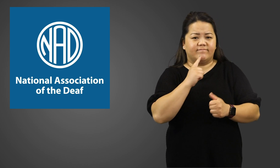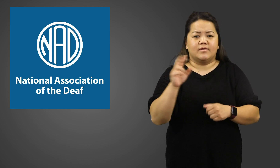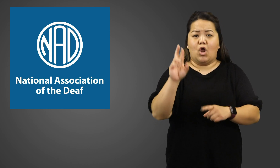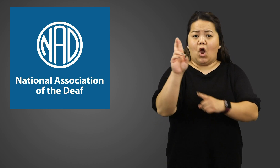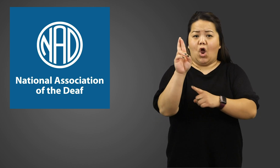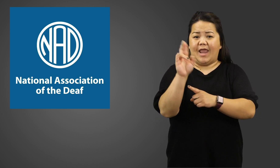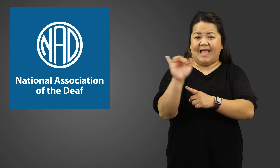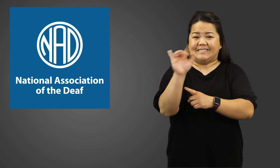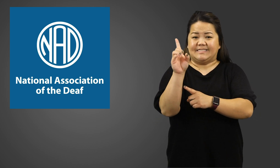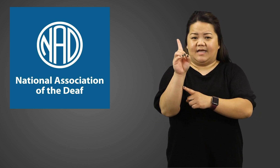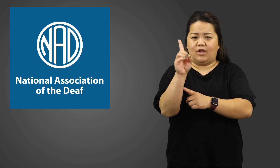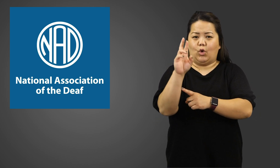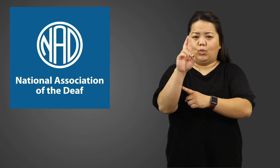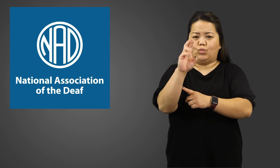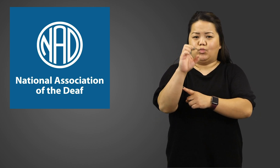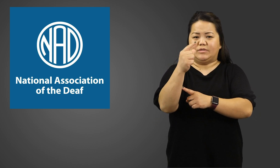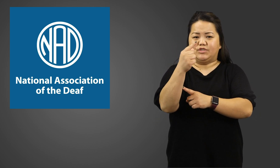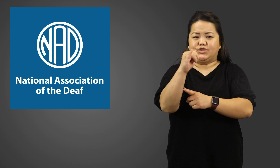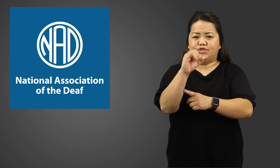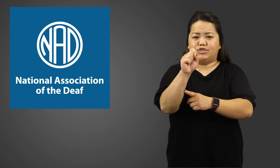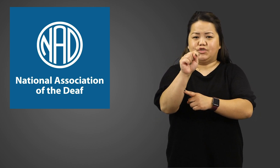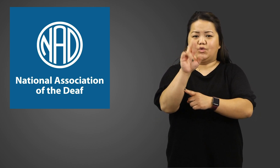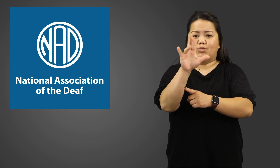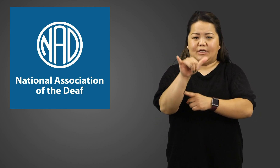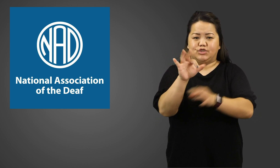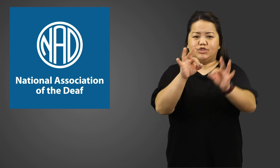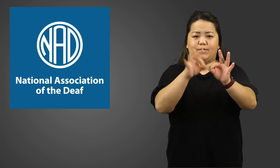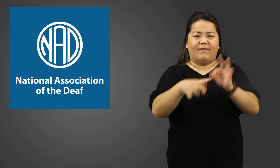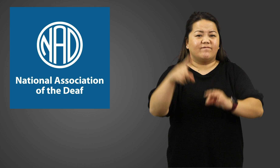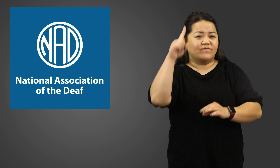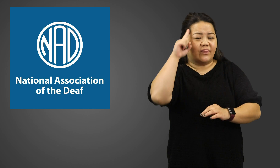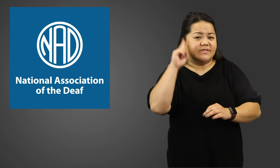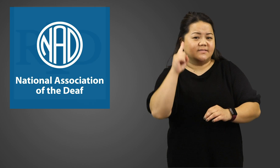such as the NAD, National Association for the Deaf,